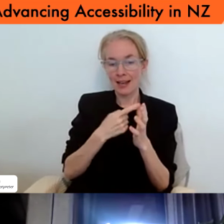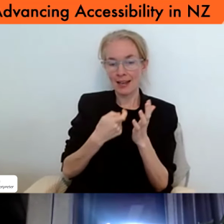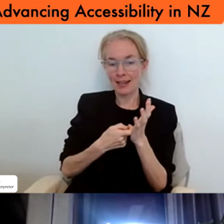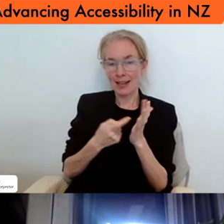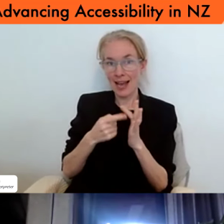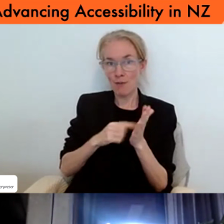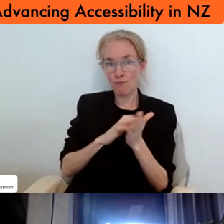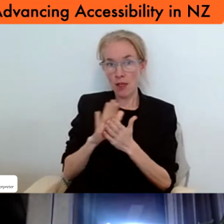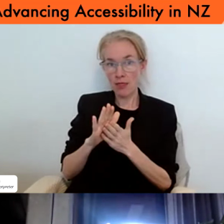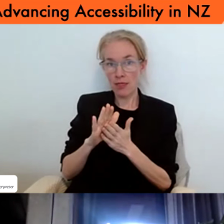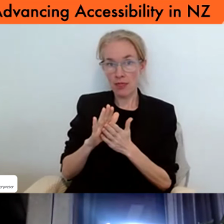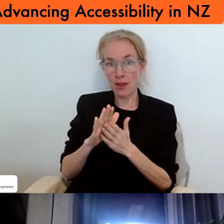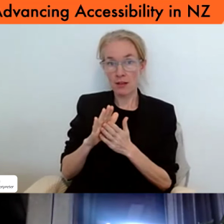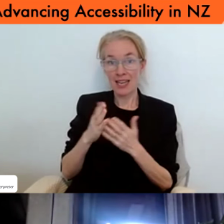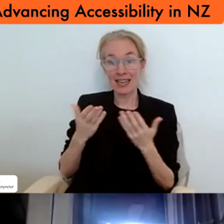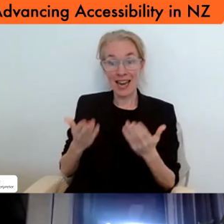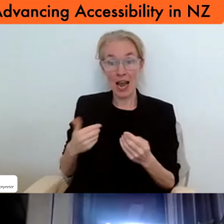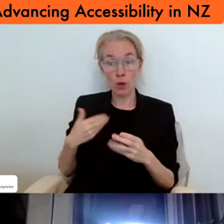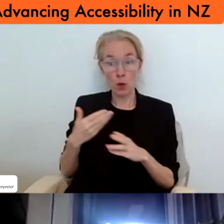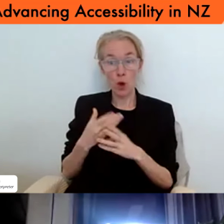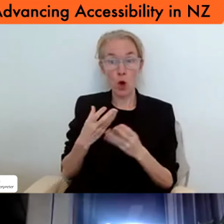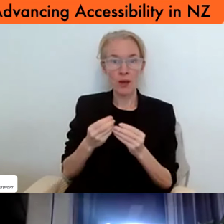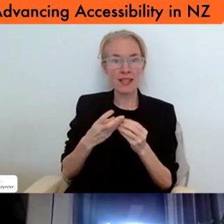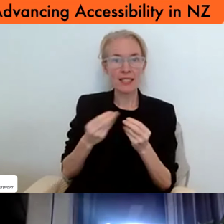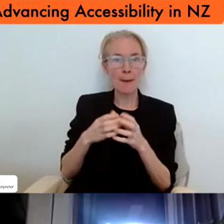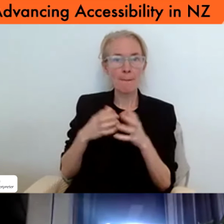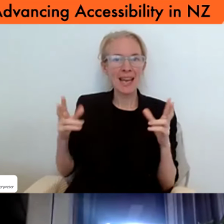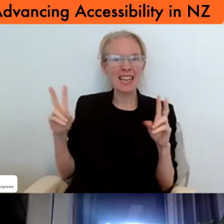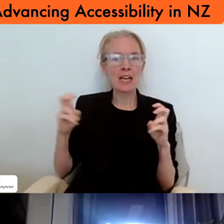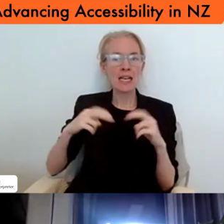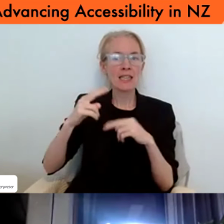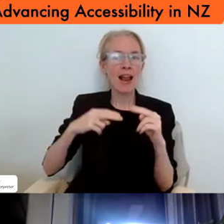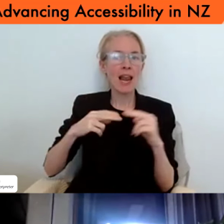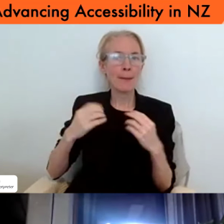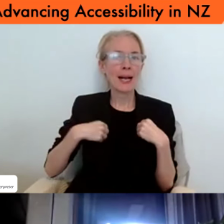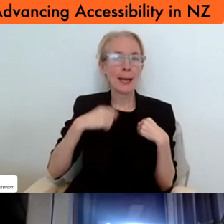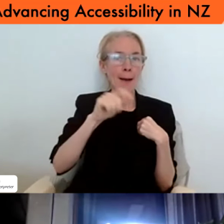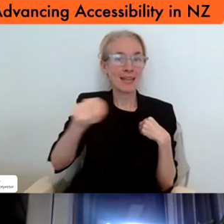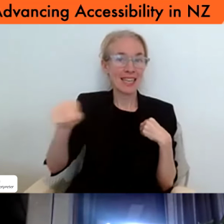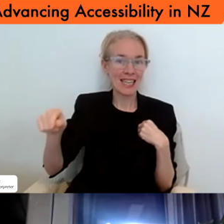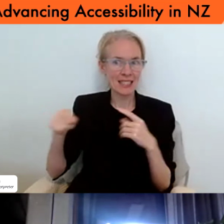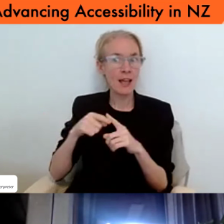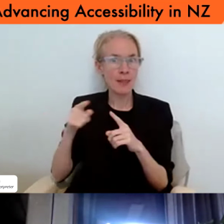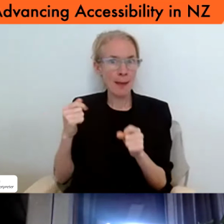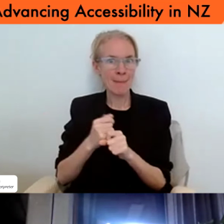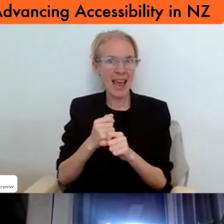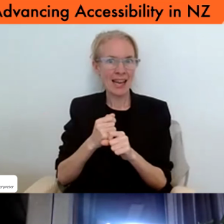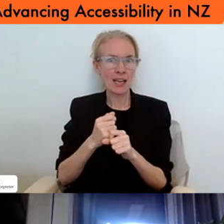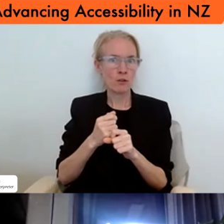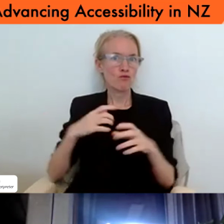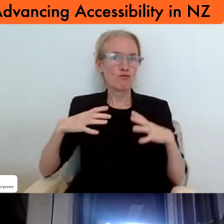of larger developers in the retirement space. I think now they've certainly